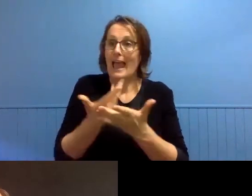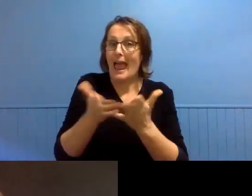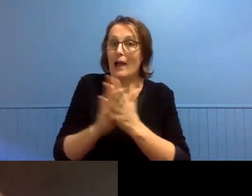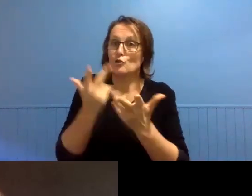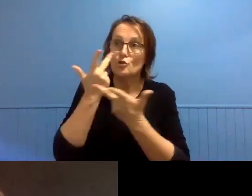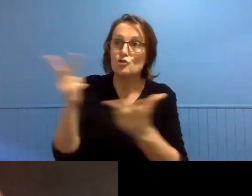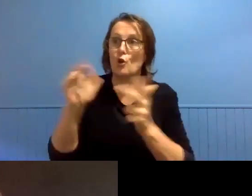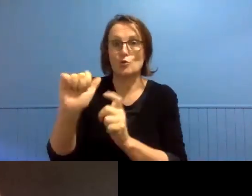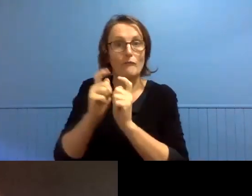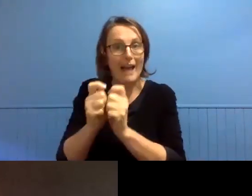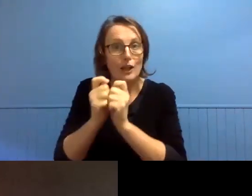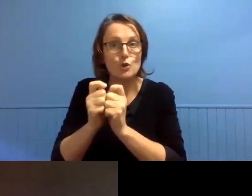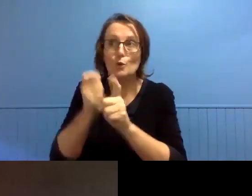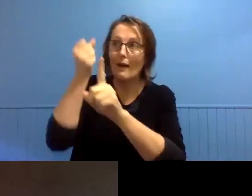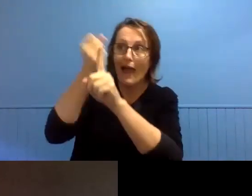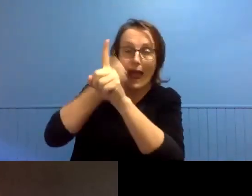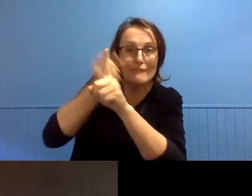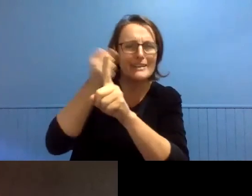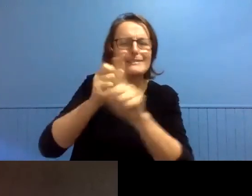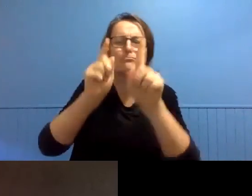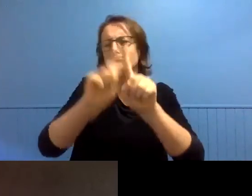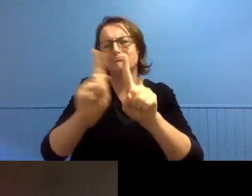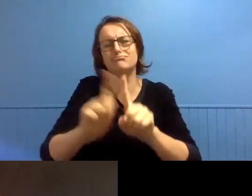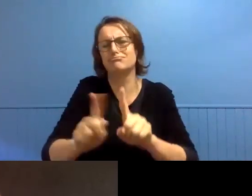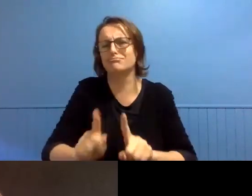when it comes to advocacy. And a bunch more. So, please, check those